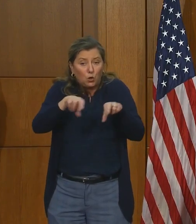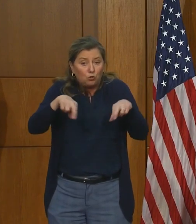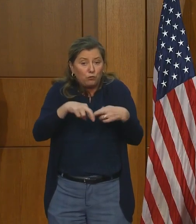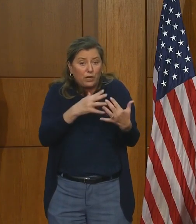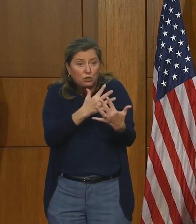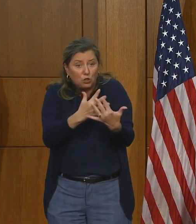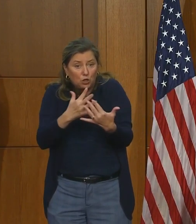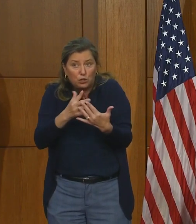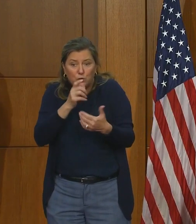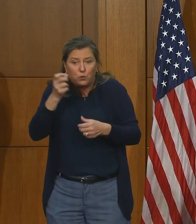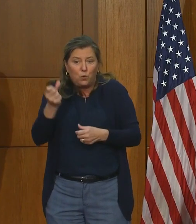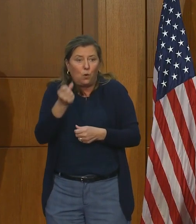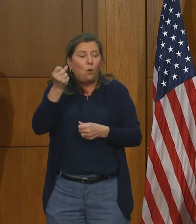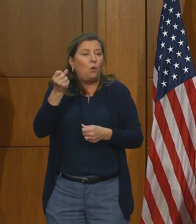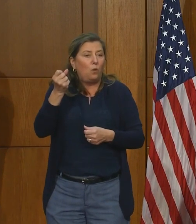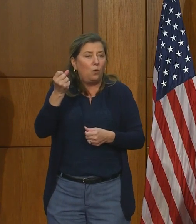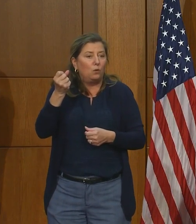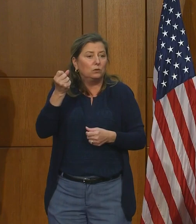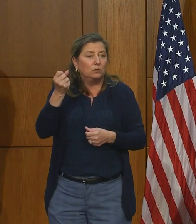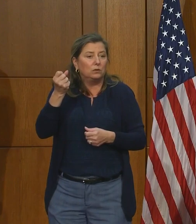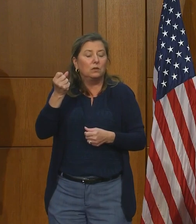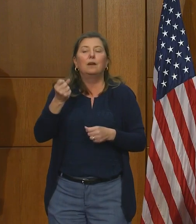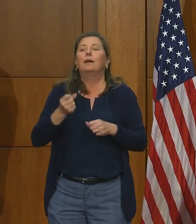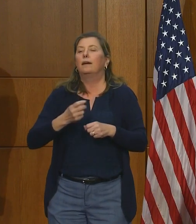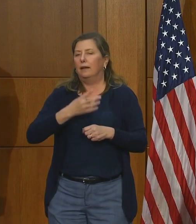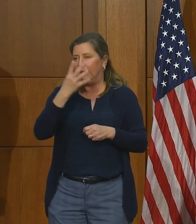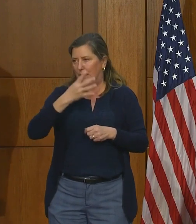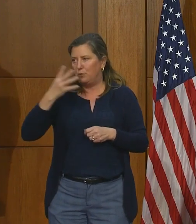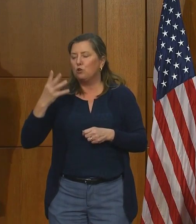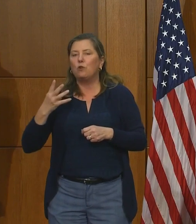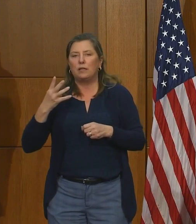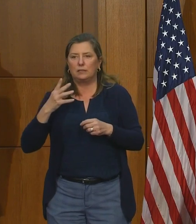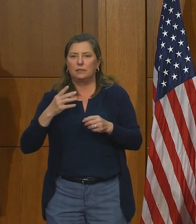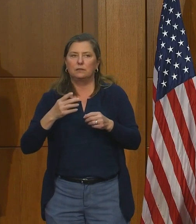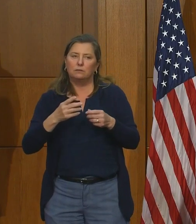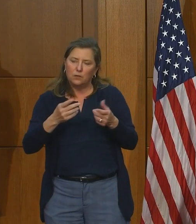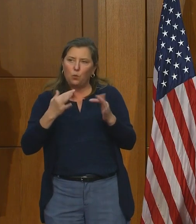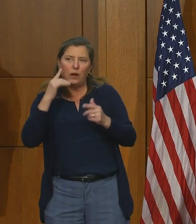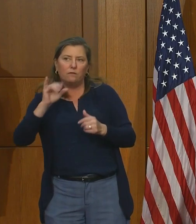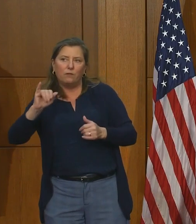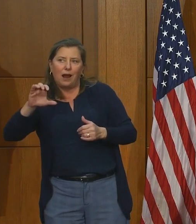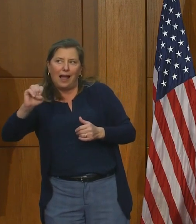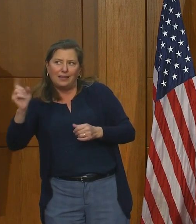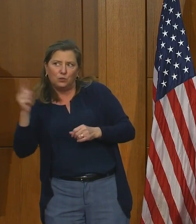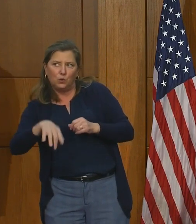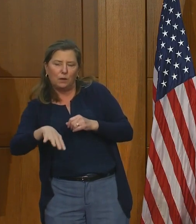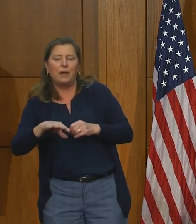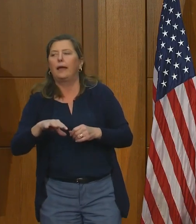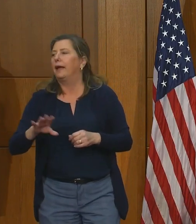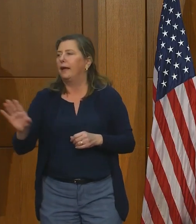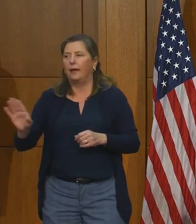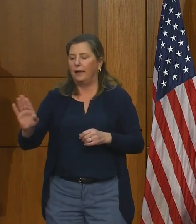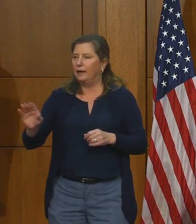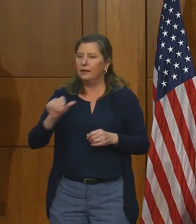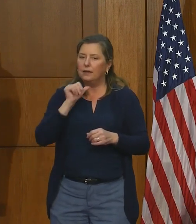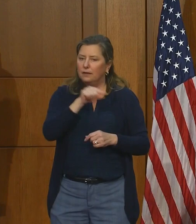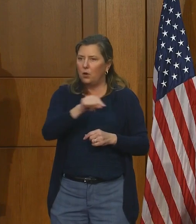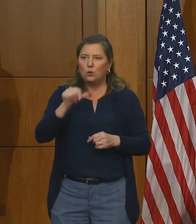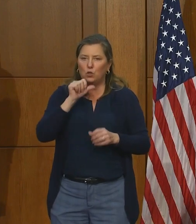GET THE GO GOVERNOR OTHER REPORTERS SEARCH THESE ARE LOCAL AND REGIONAL JAILS HOLDING OF THESE IMMIGRANTS A